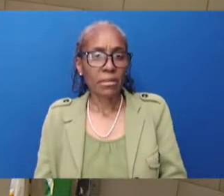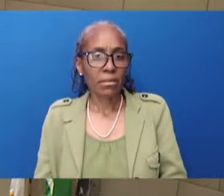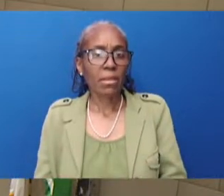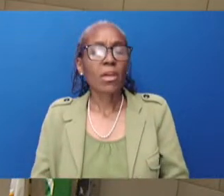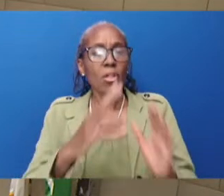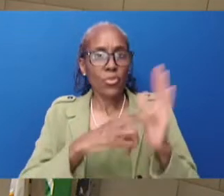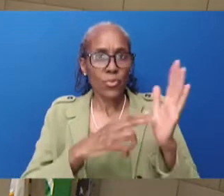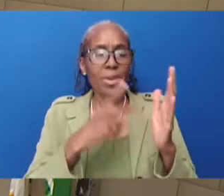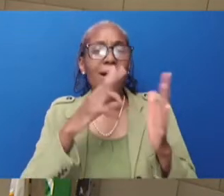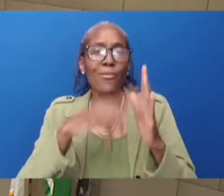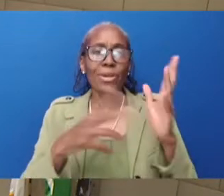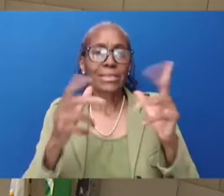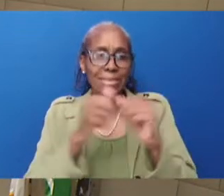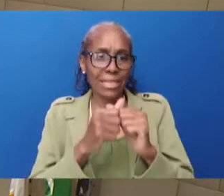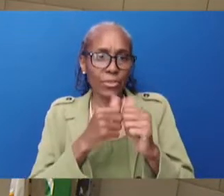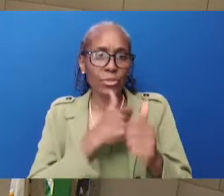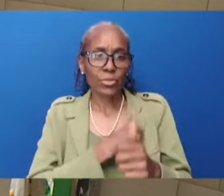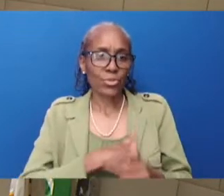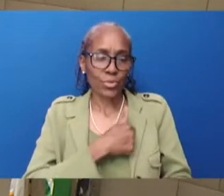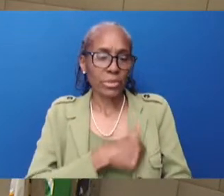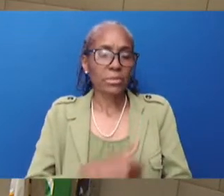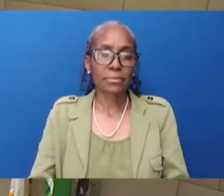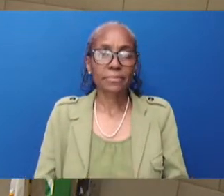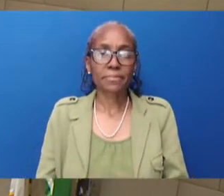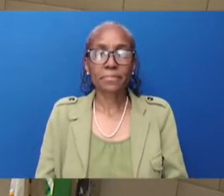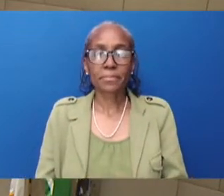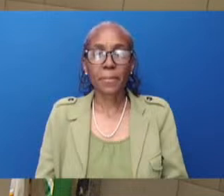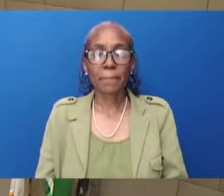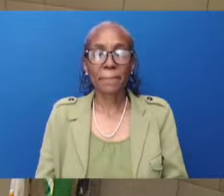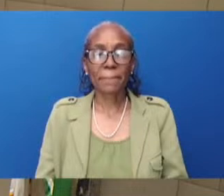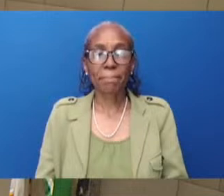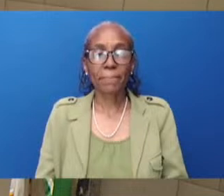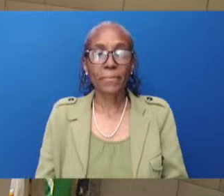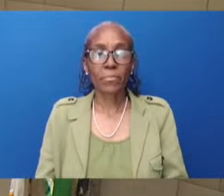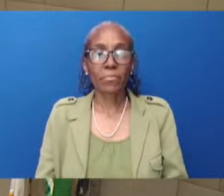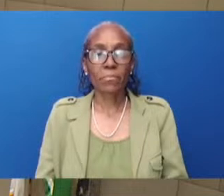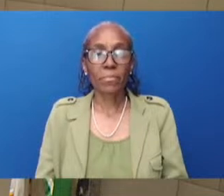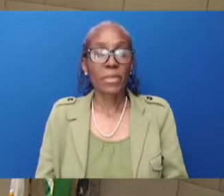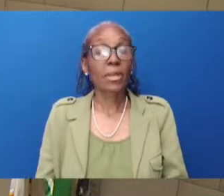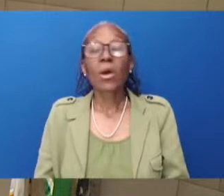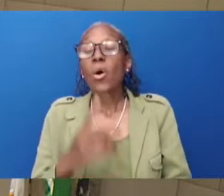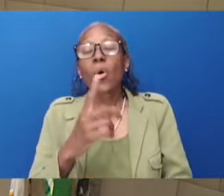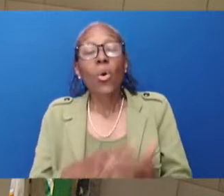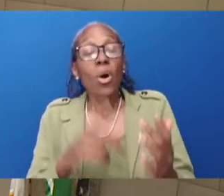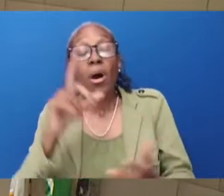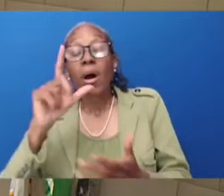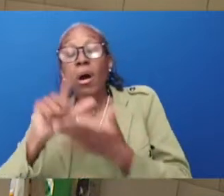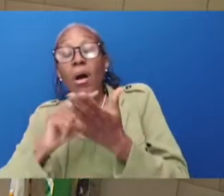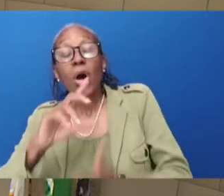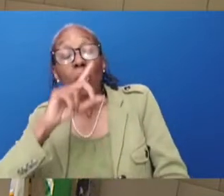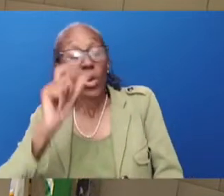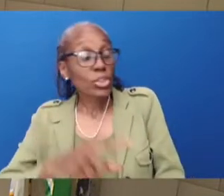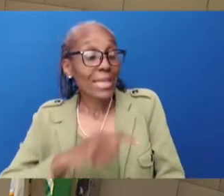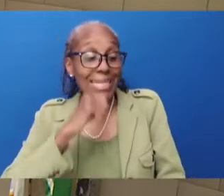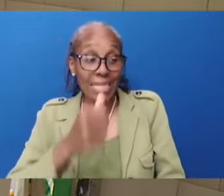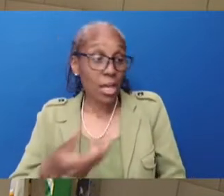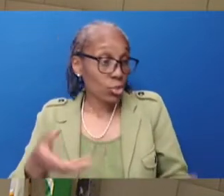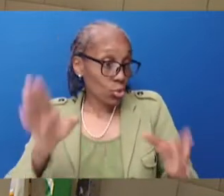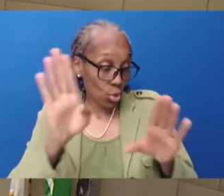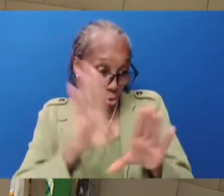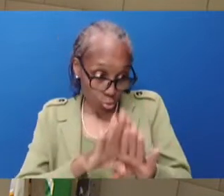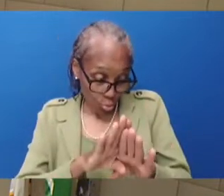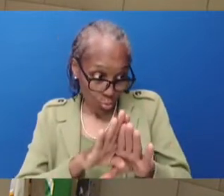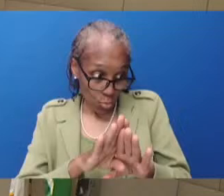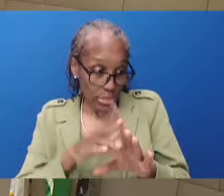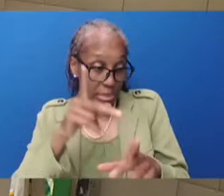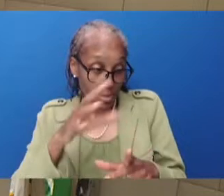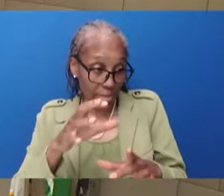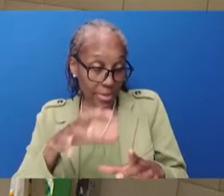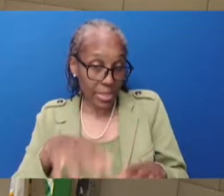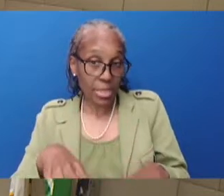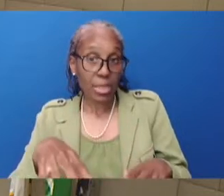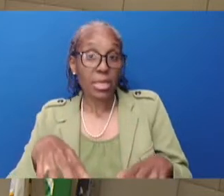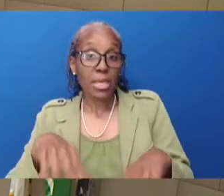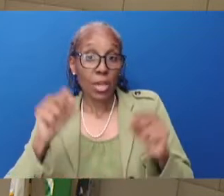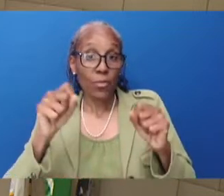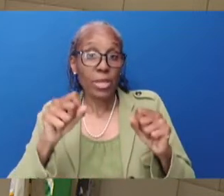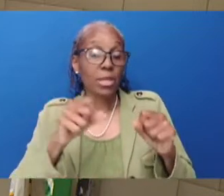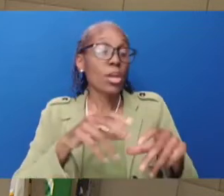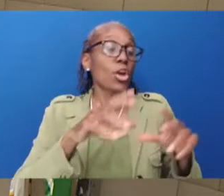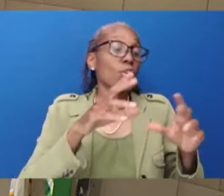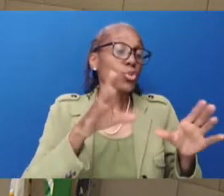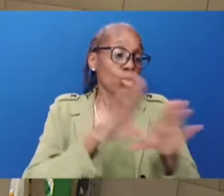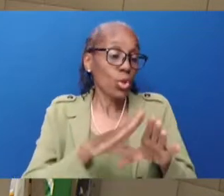ALREADY SEPARATED IN THE RFBA.